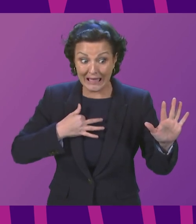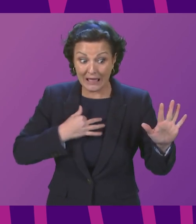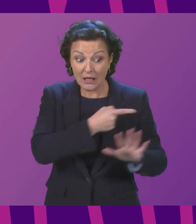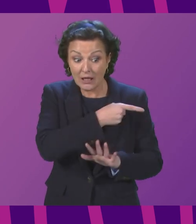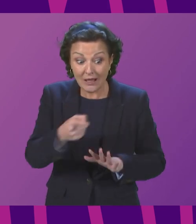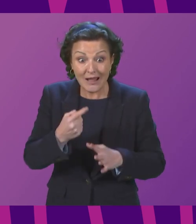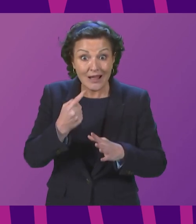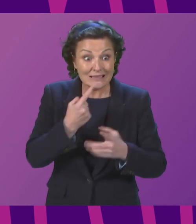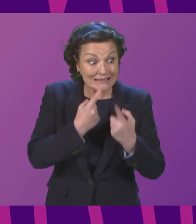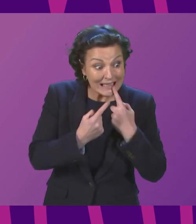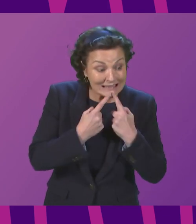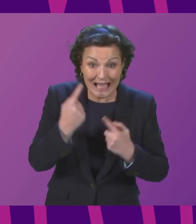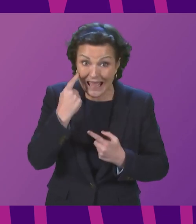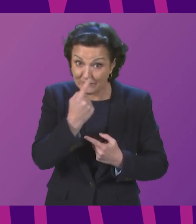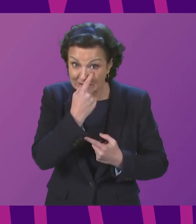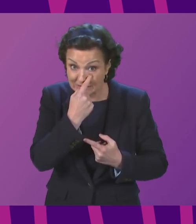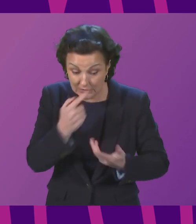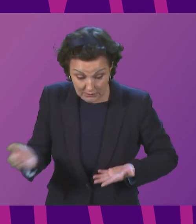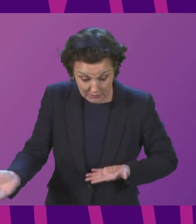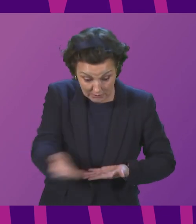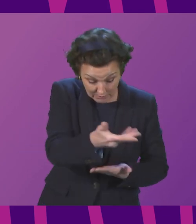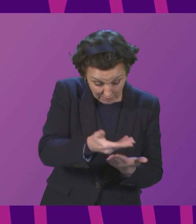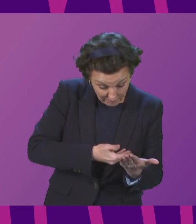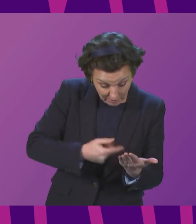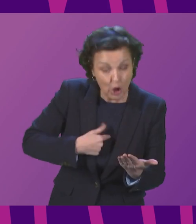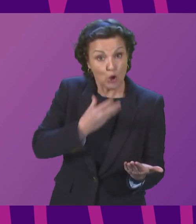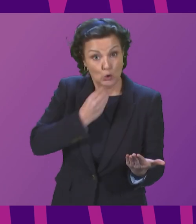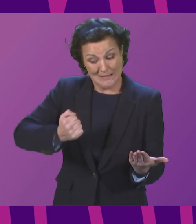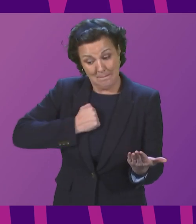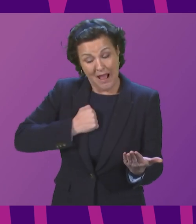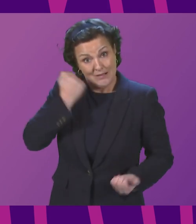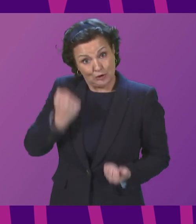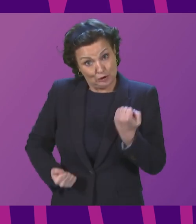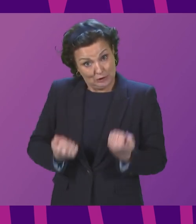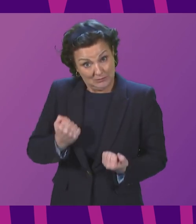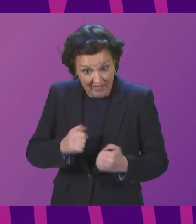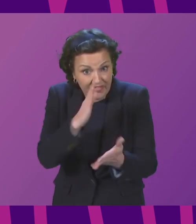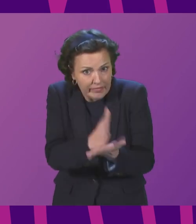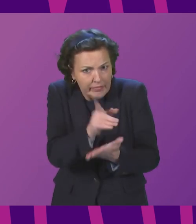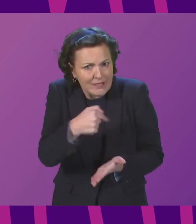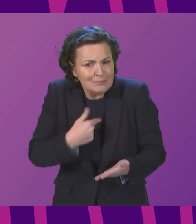and evidence in order to take the decisions that are likely to get us through this situation